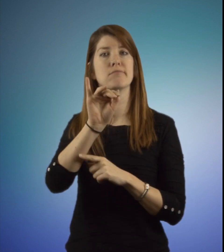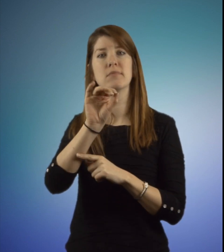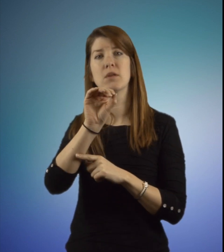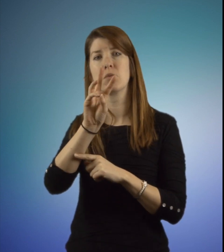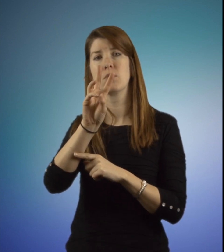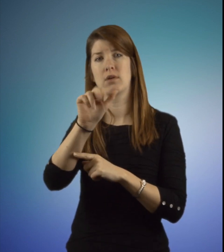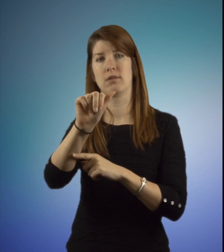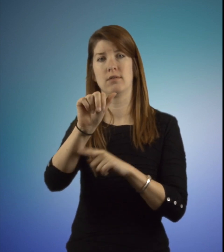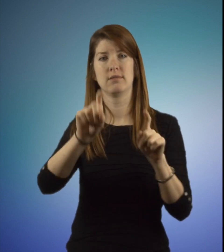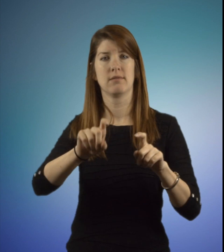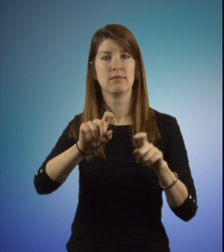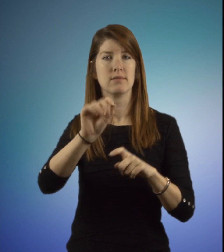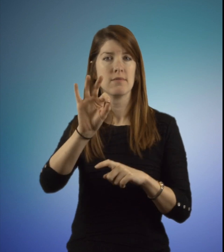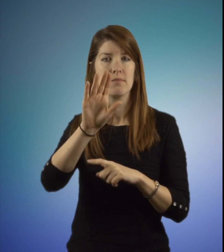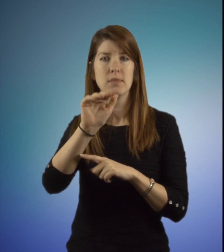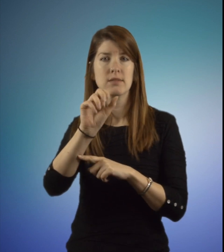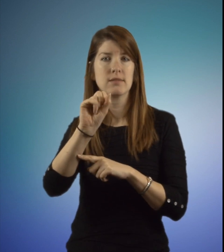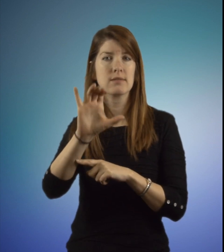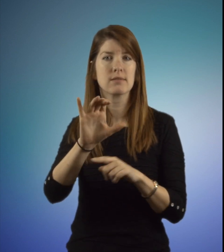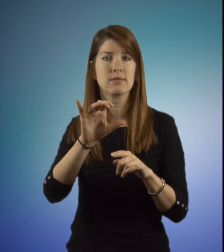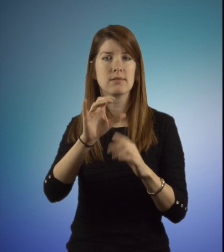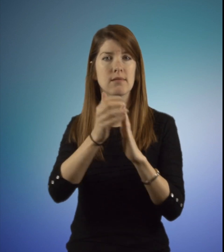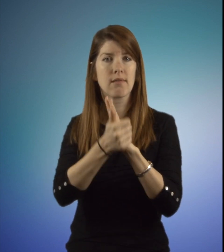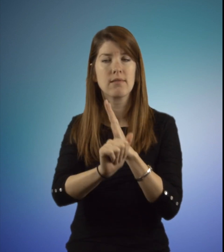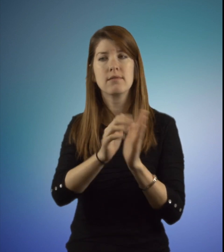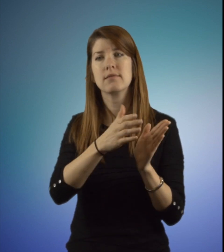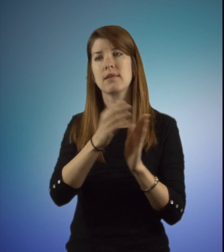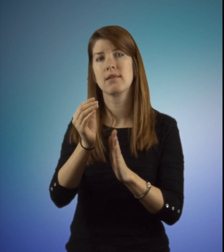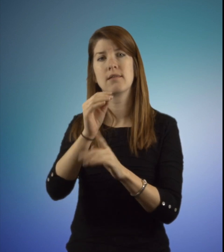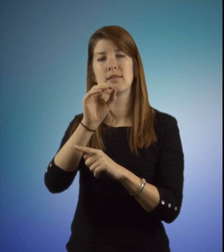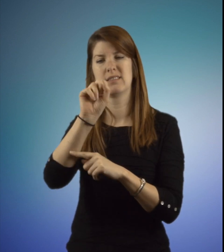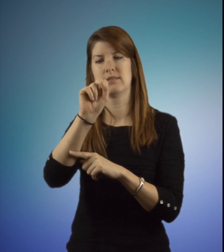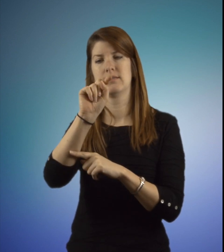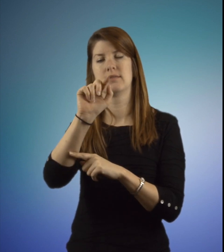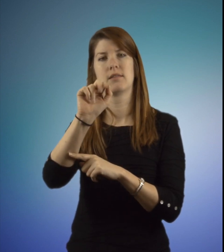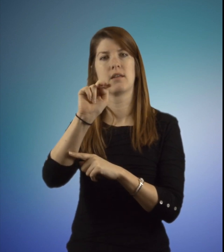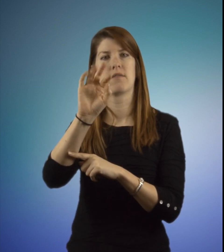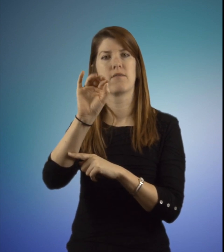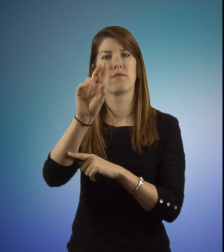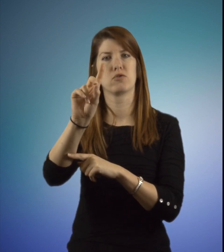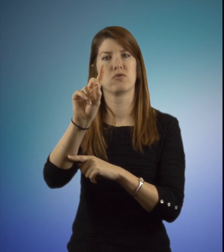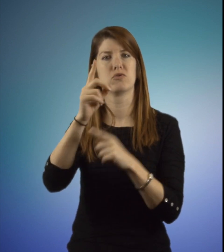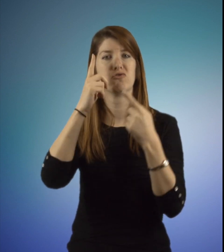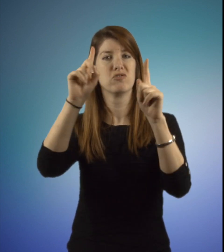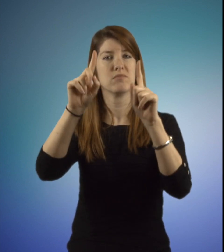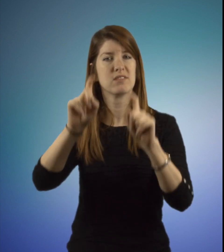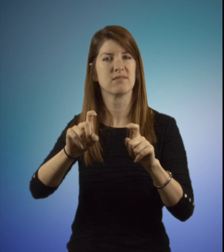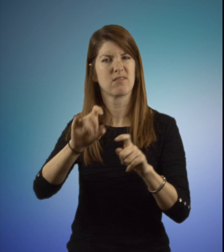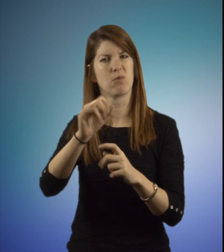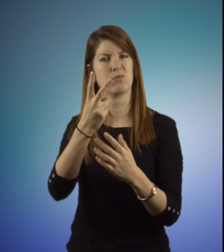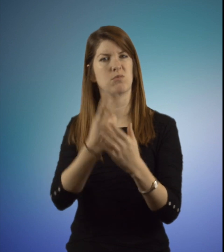The Iowa test of basic skills and the Stanford Achievement test are both considered criterion referenced.